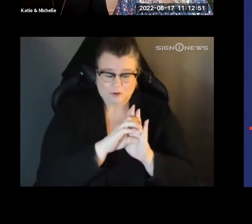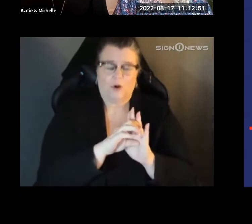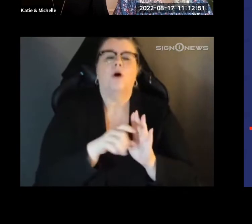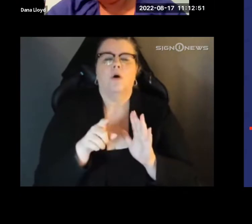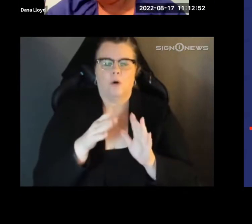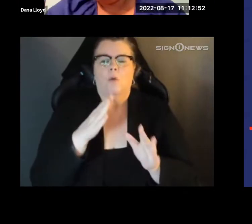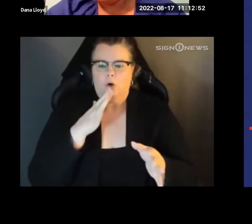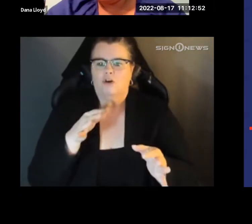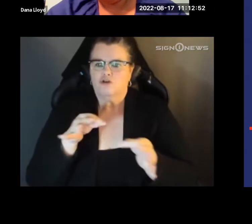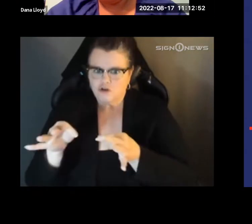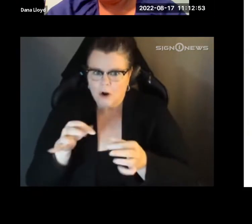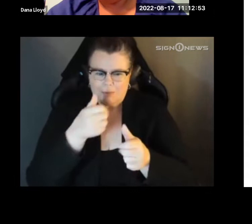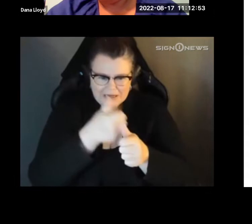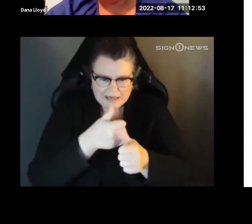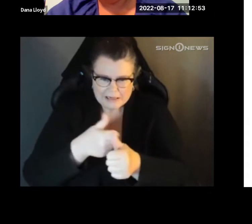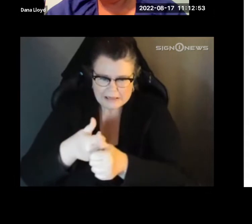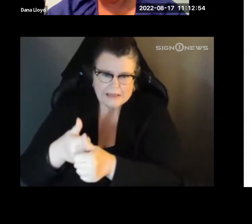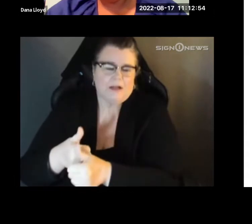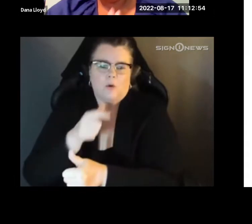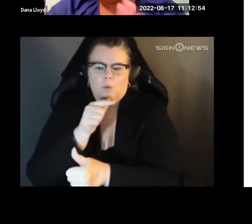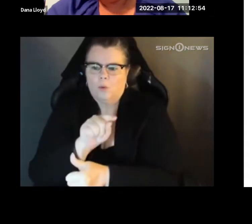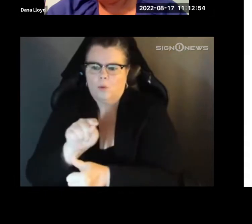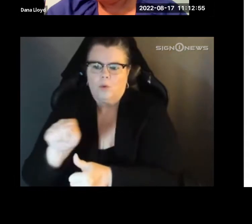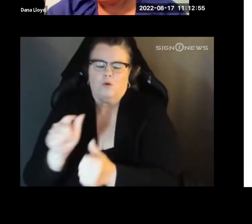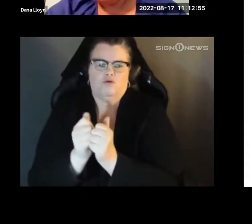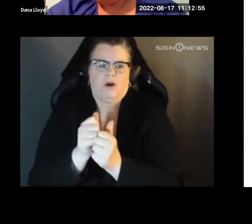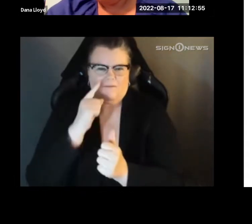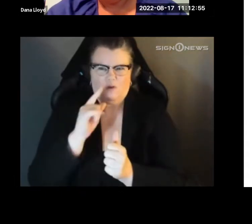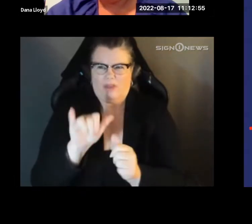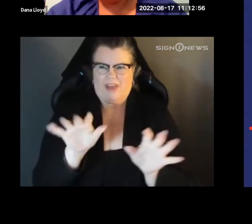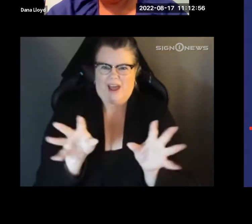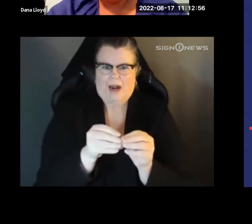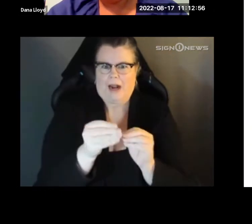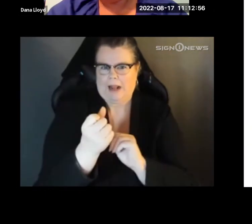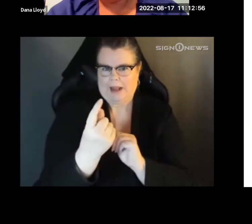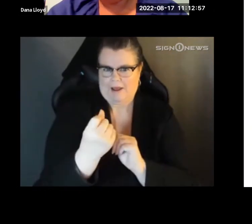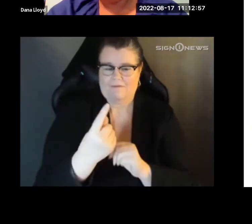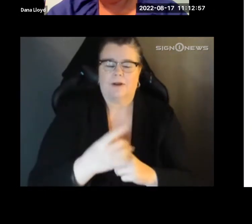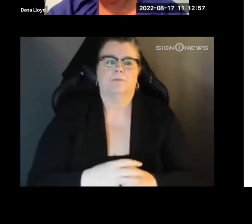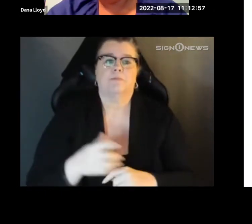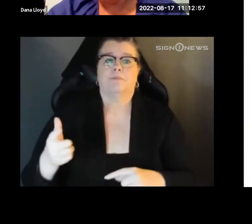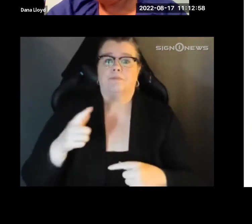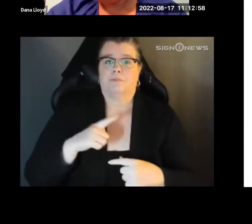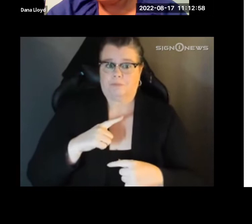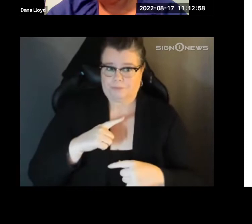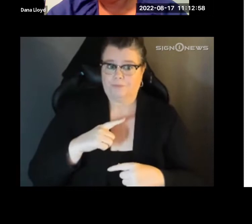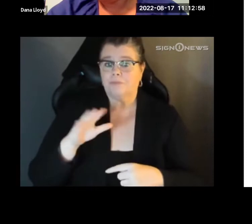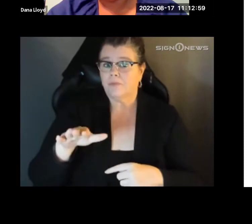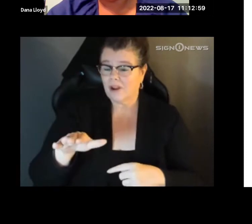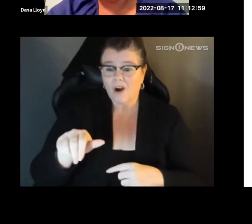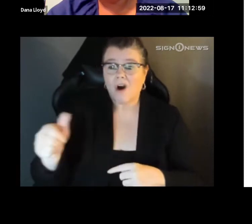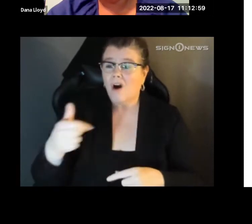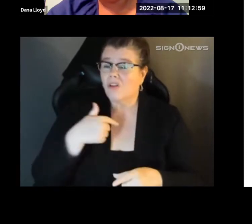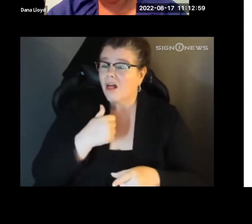the other thing that I love about this website is once you read through that information and